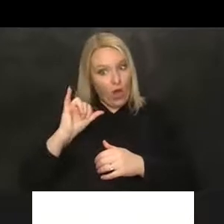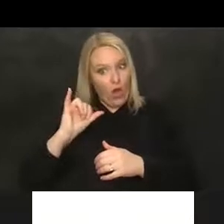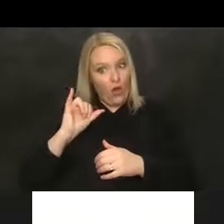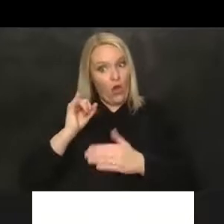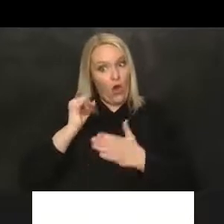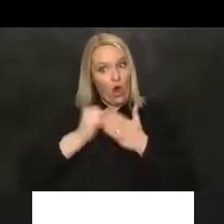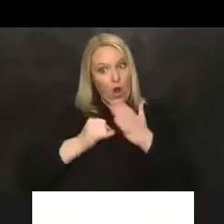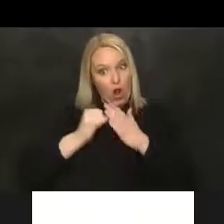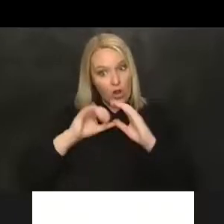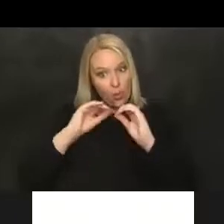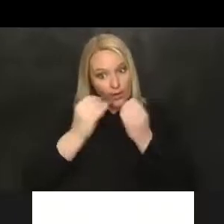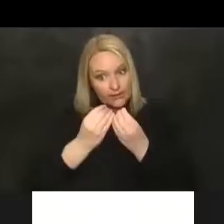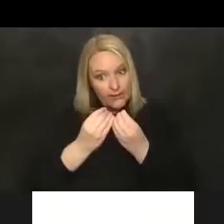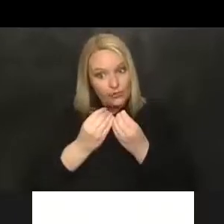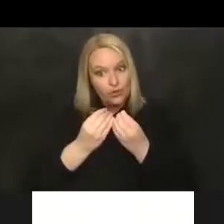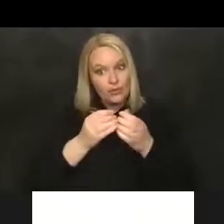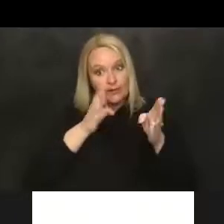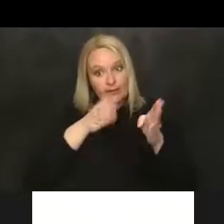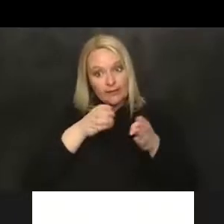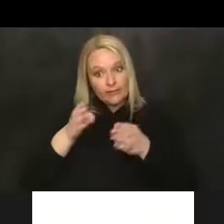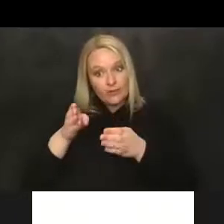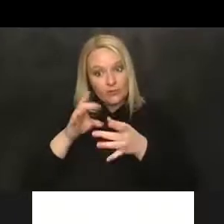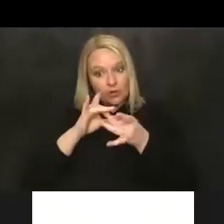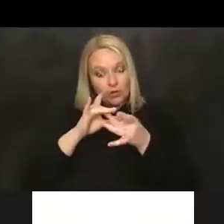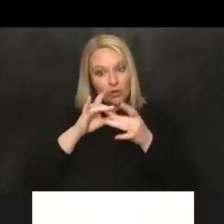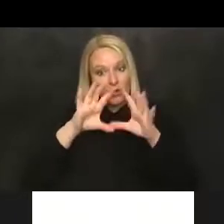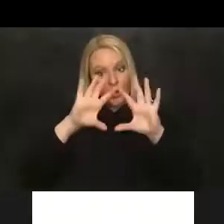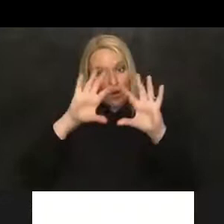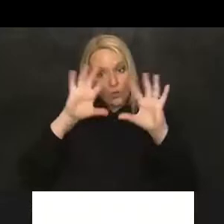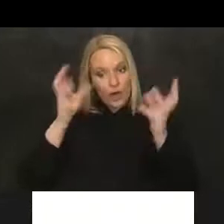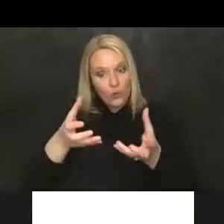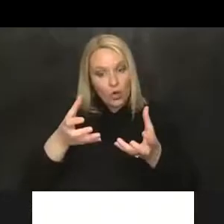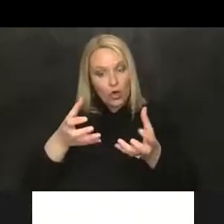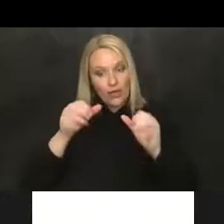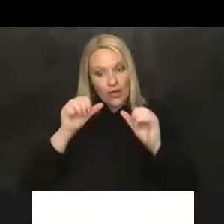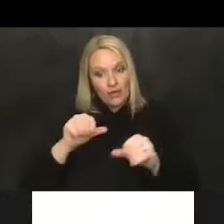and and individuals around the world, the ability to work from home, the ability